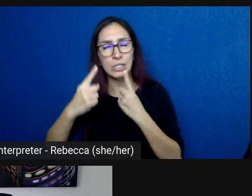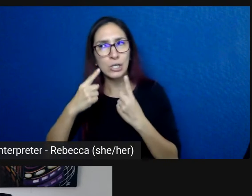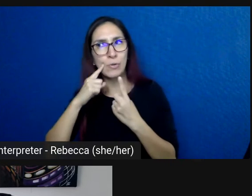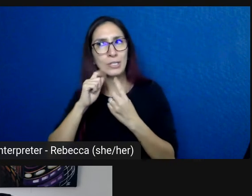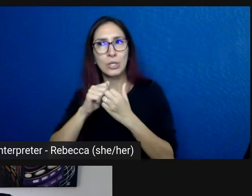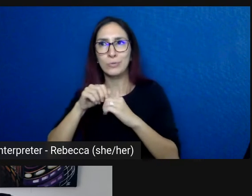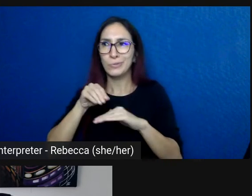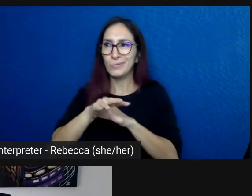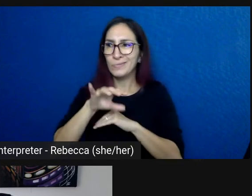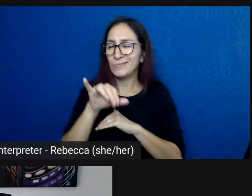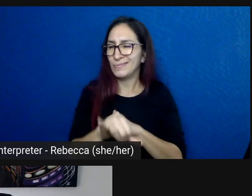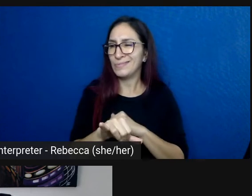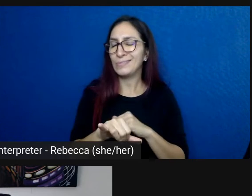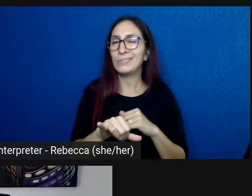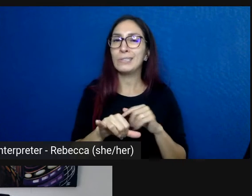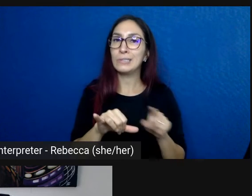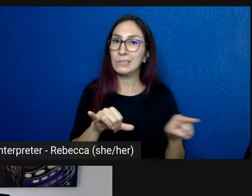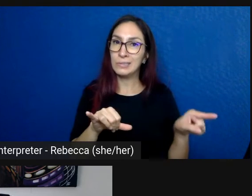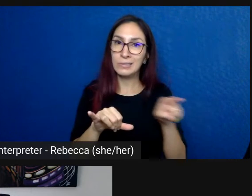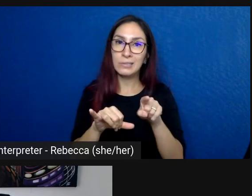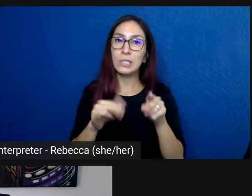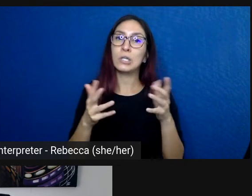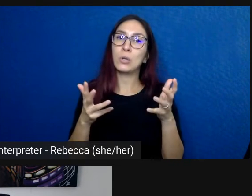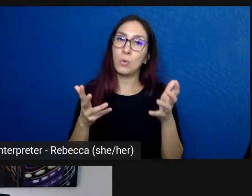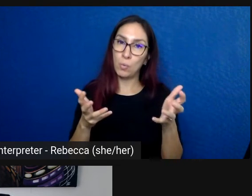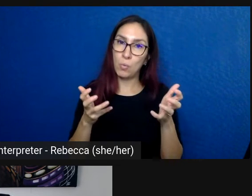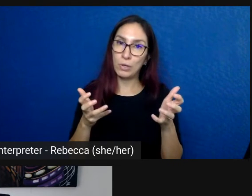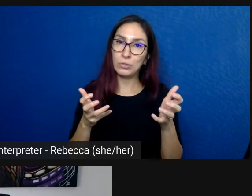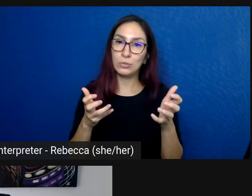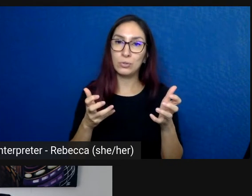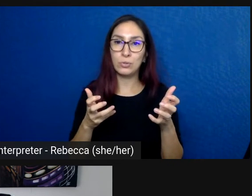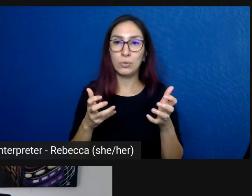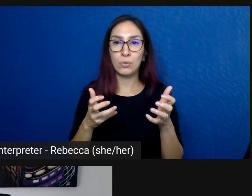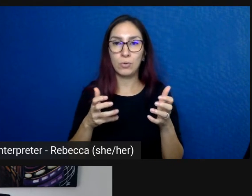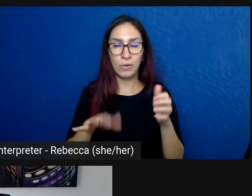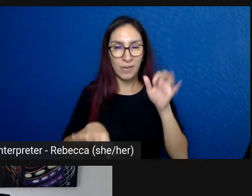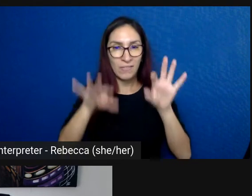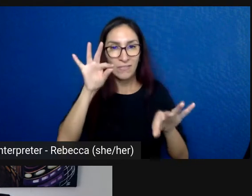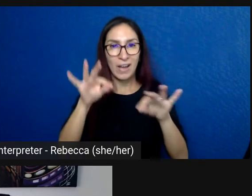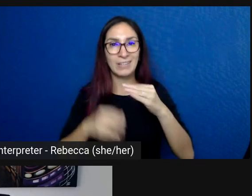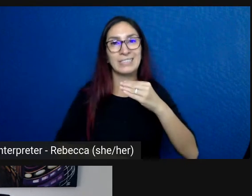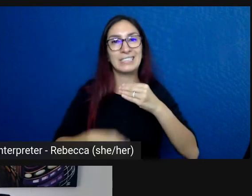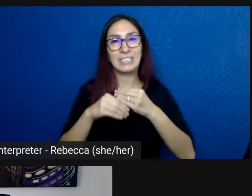to surface additional information as to, and if there's any timing